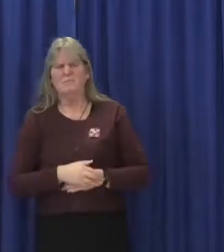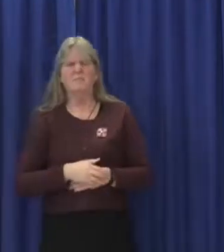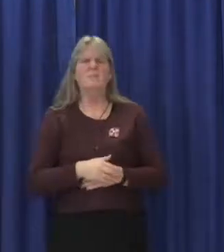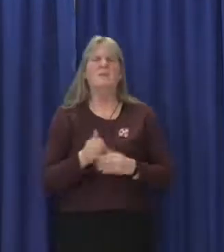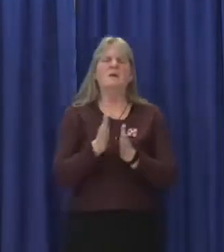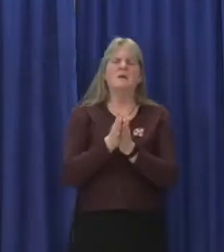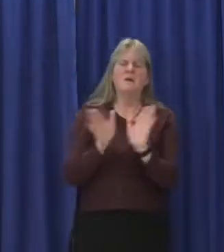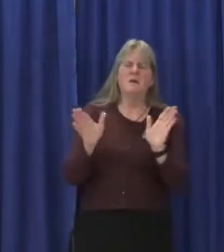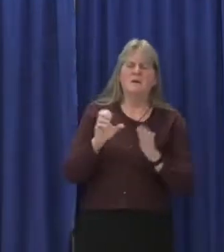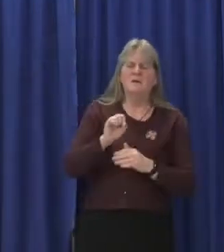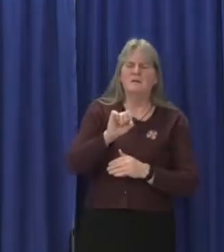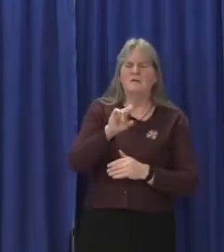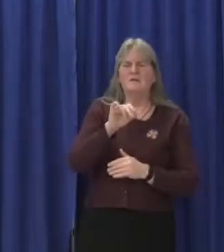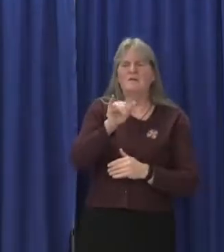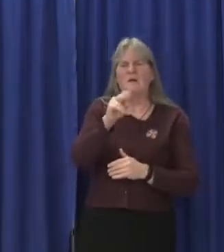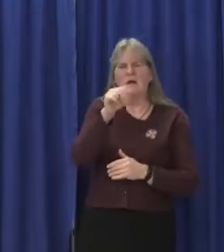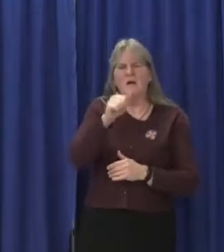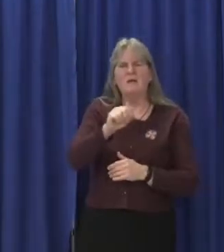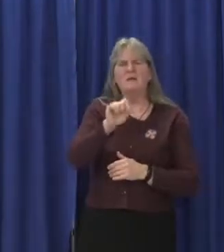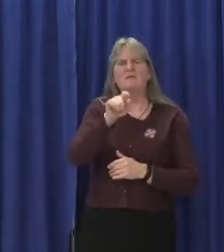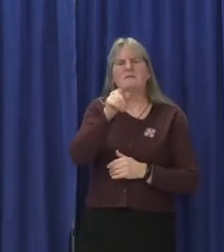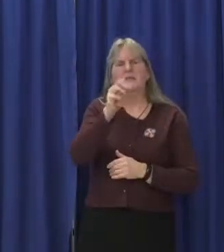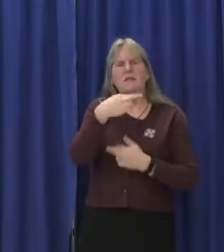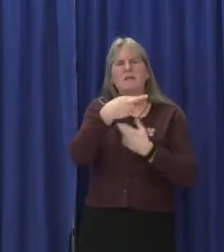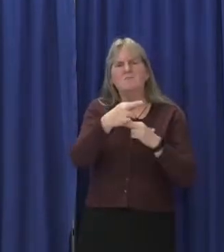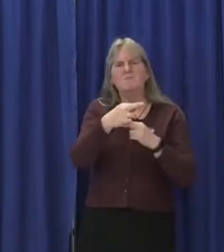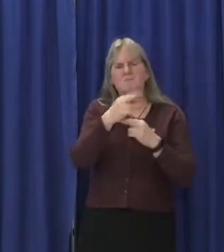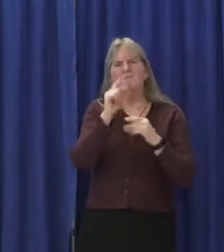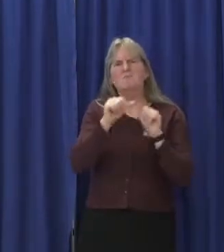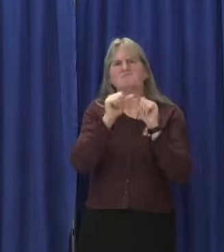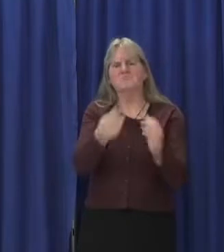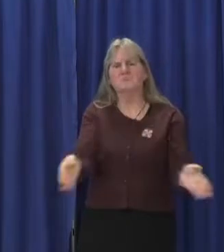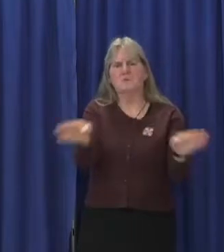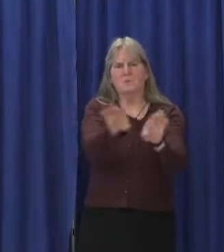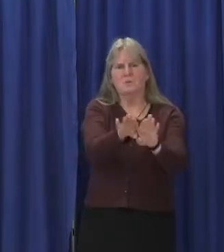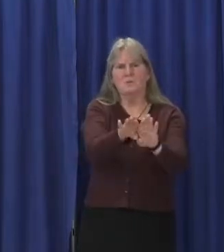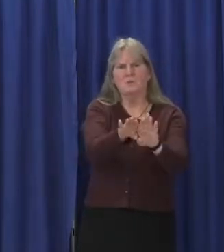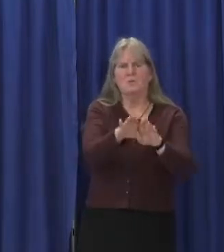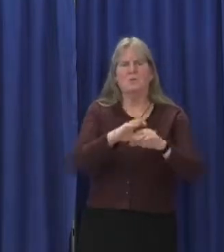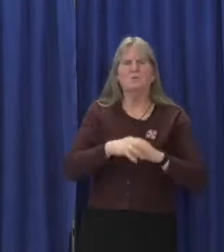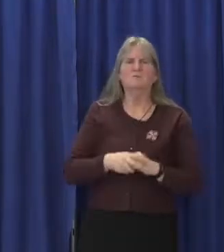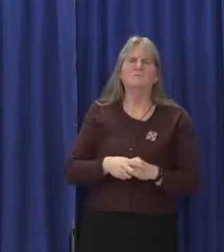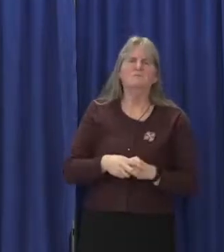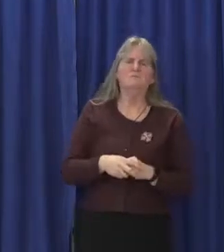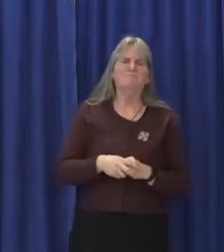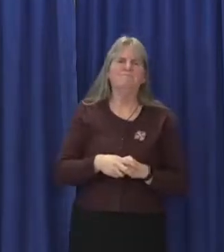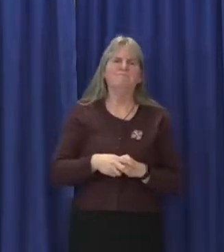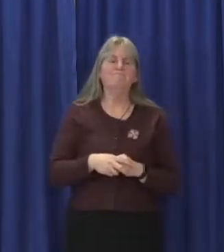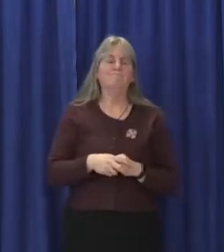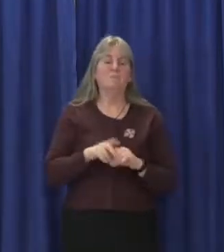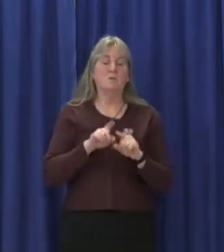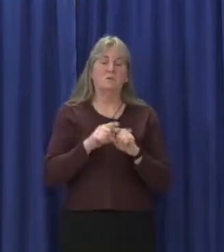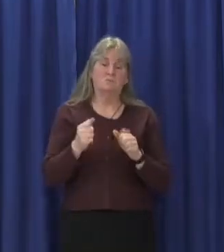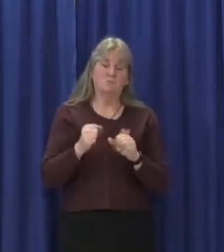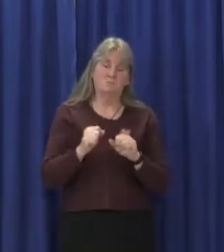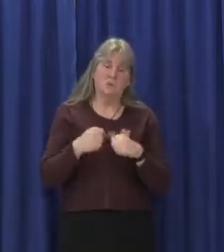and steam rooms or baths are to remain closed. It is strongly recommended that all establishments and